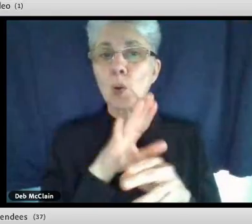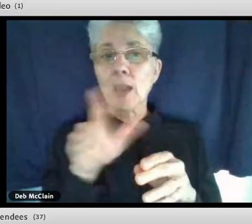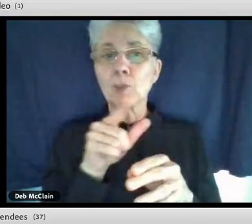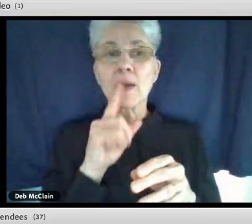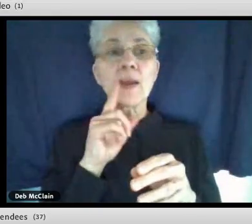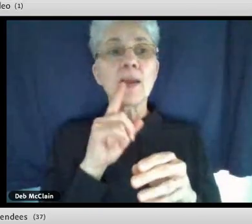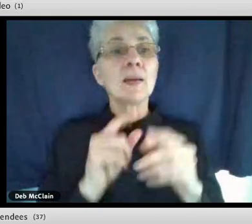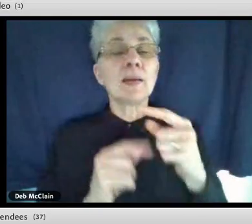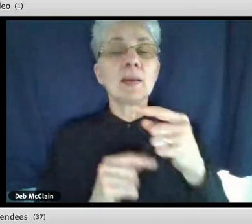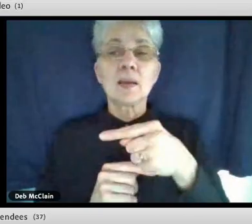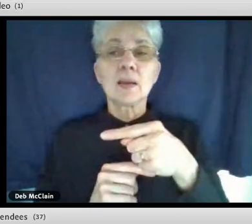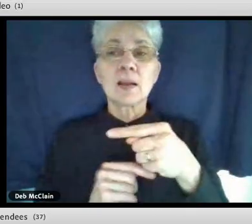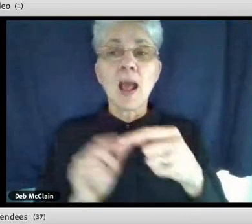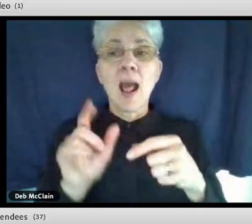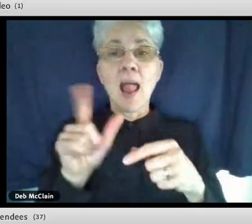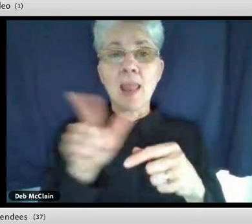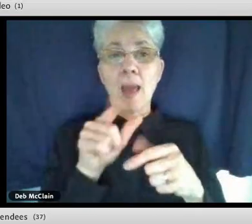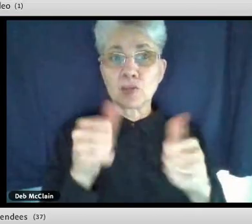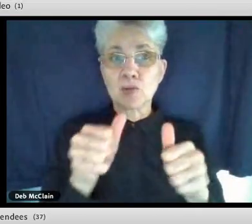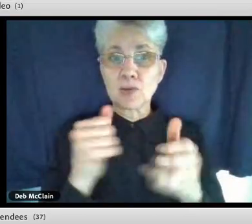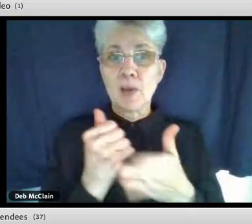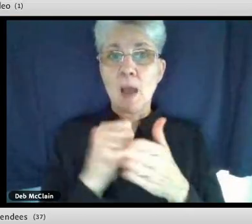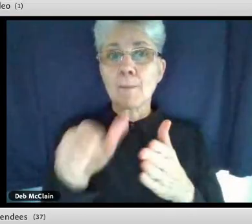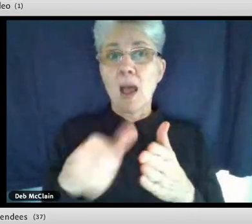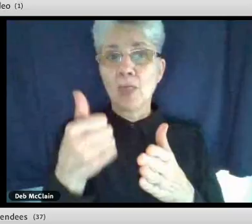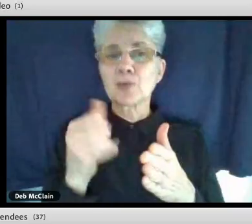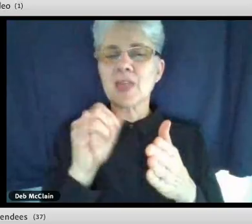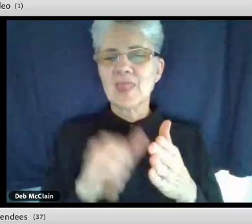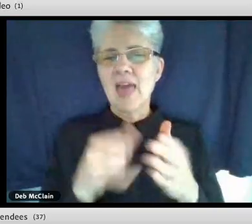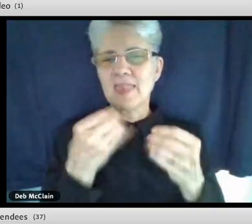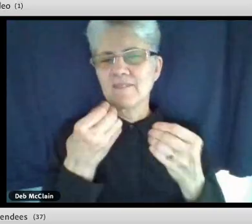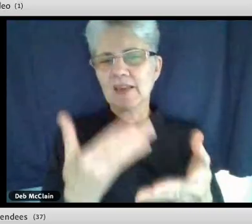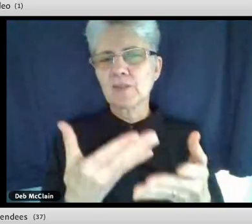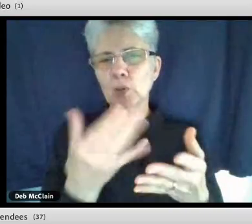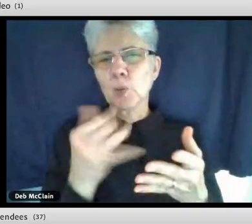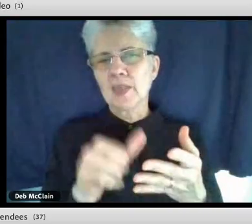So this is the... Remember I told you there were libraries that were trying to help other libraries?